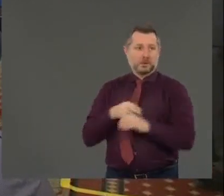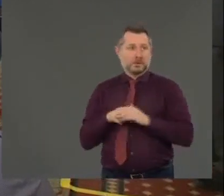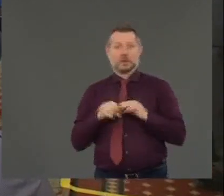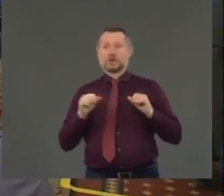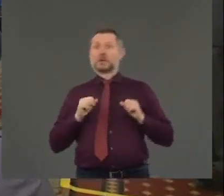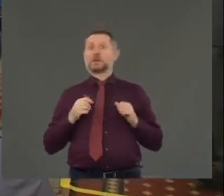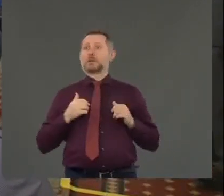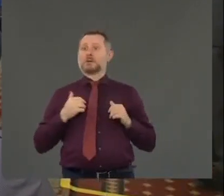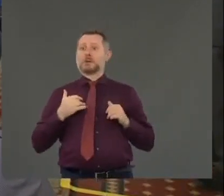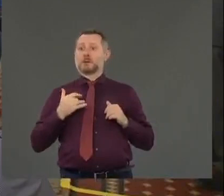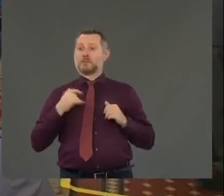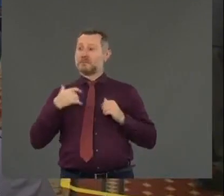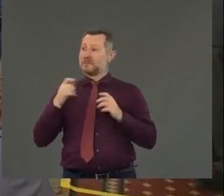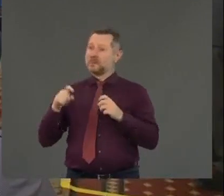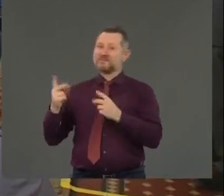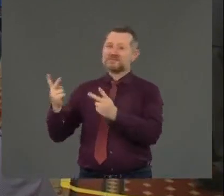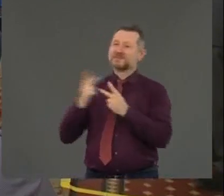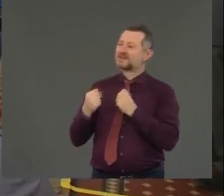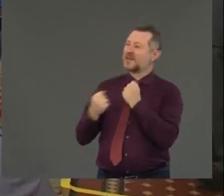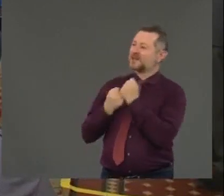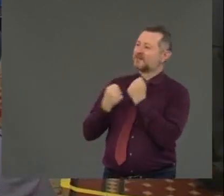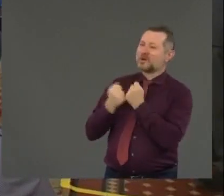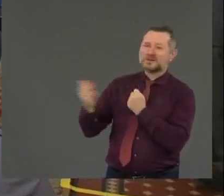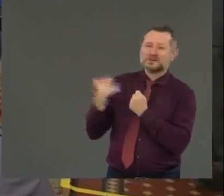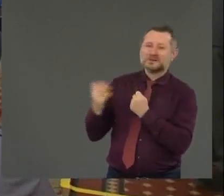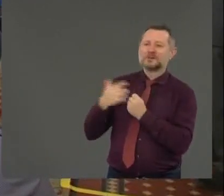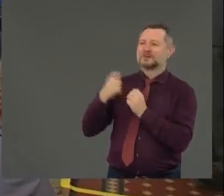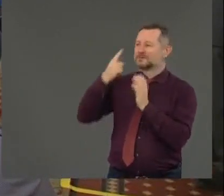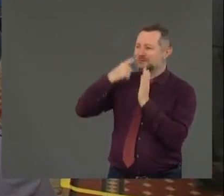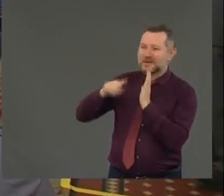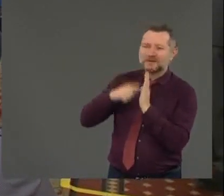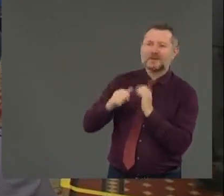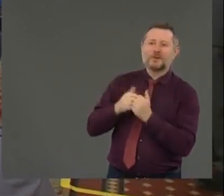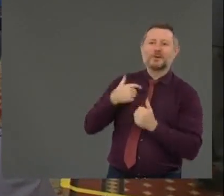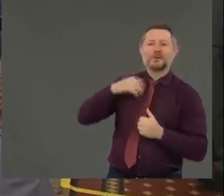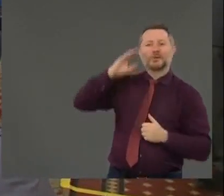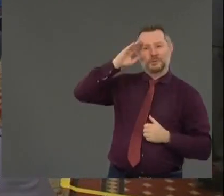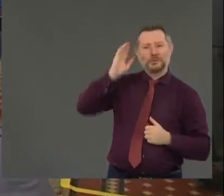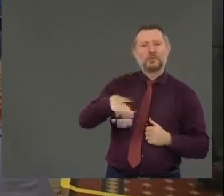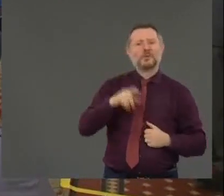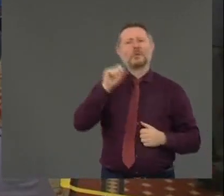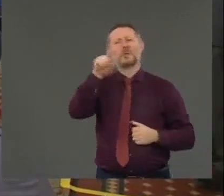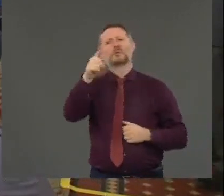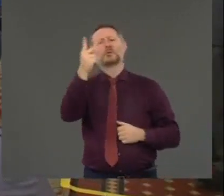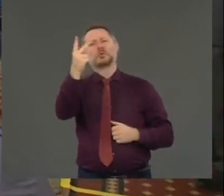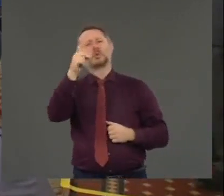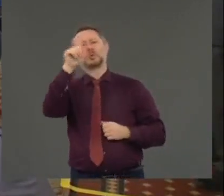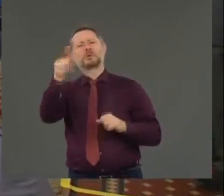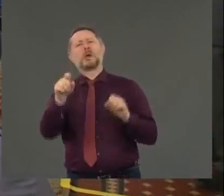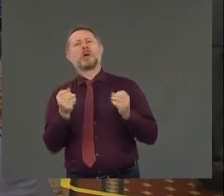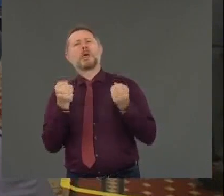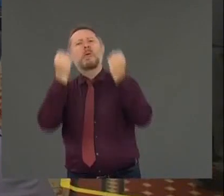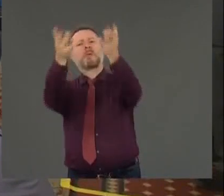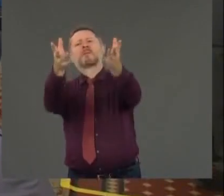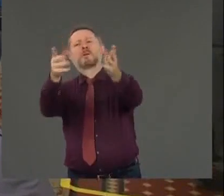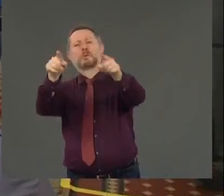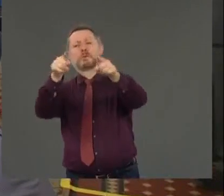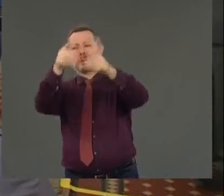AND ARE THESE CONVERSATIONS THAT YOU'RE HAVING? IT'S A PRETTY GOOD ARGUMENT. SOMEBODY SHOULD BE ABLE TO HAVE AN ADVOCATE IN THE HOSPITAL,